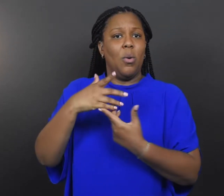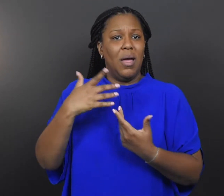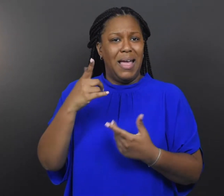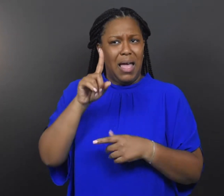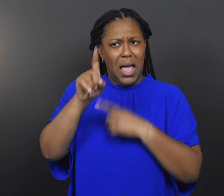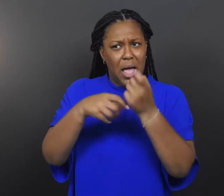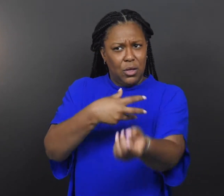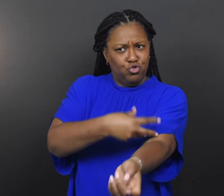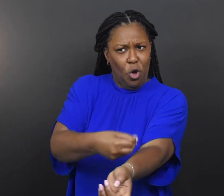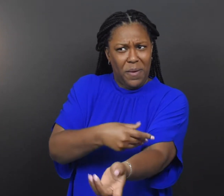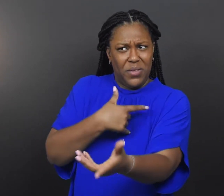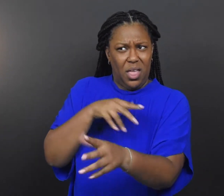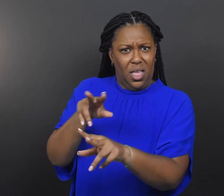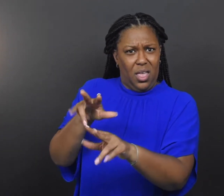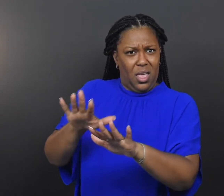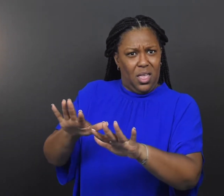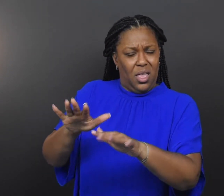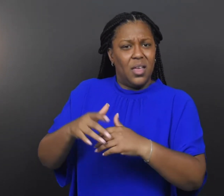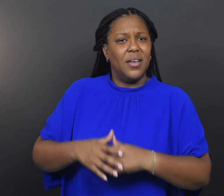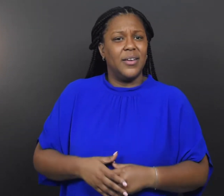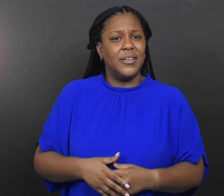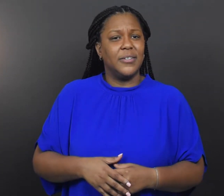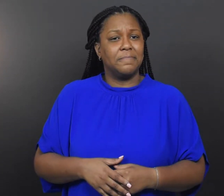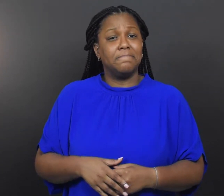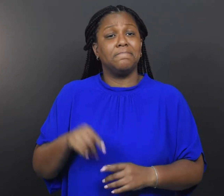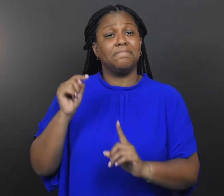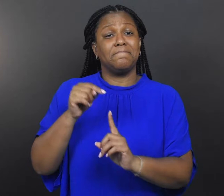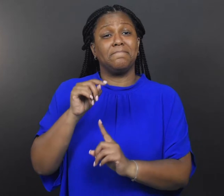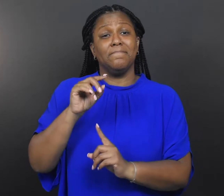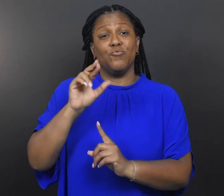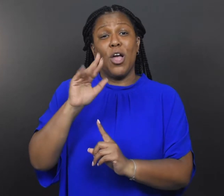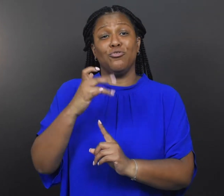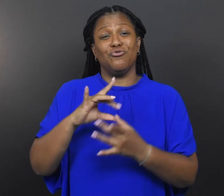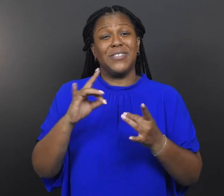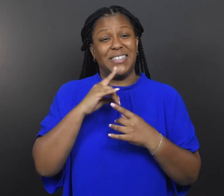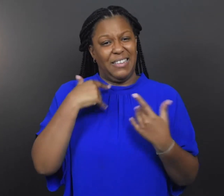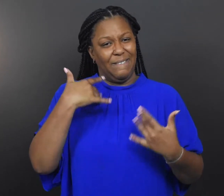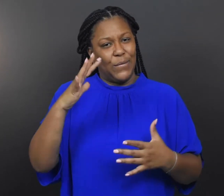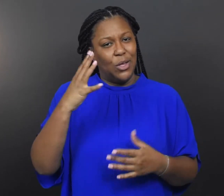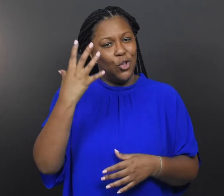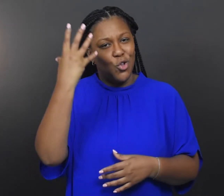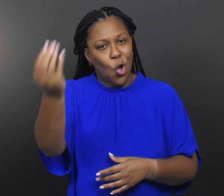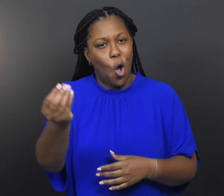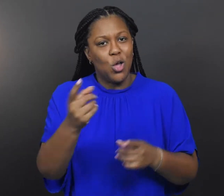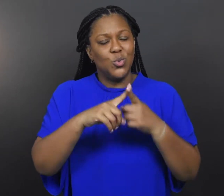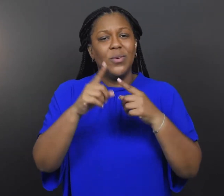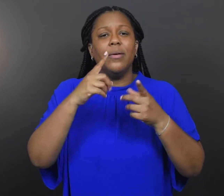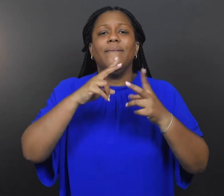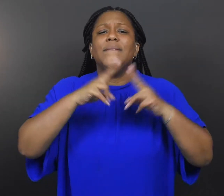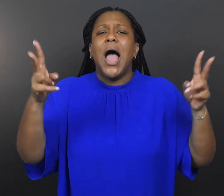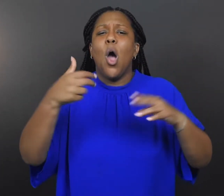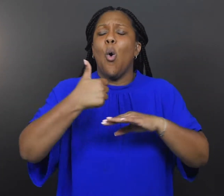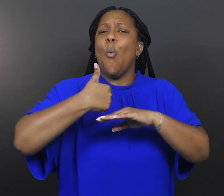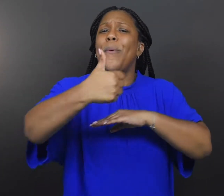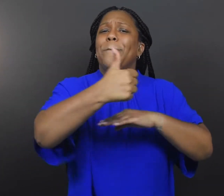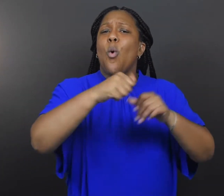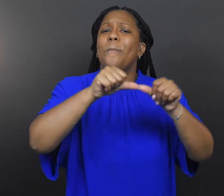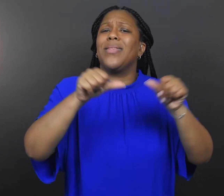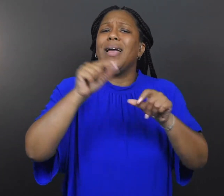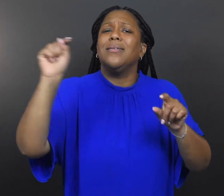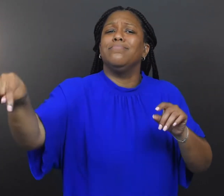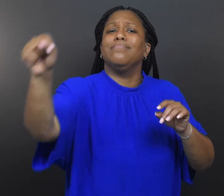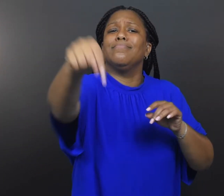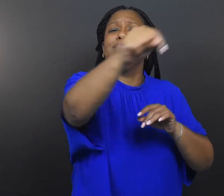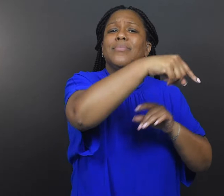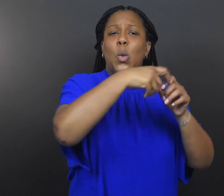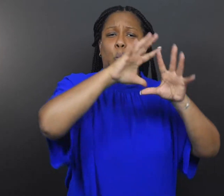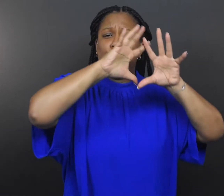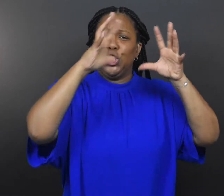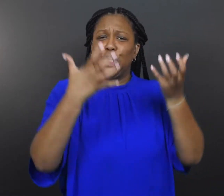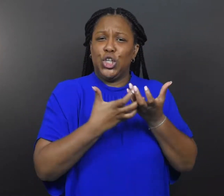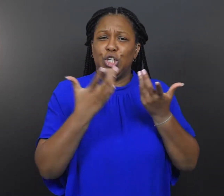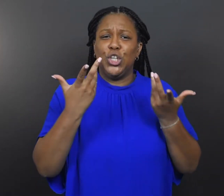“I’ve gone to very remote places in this world and worn CDC garb and never been nervous